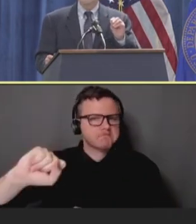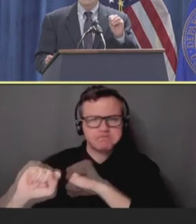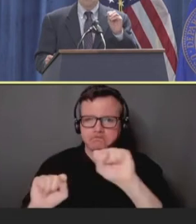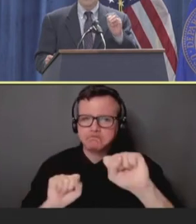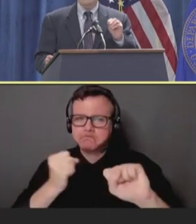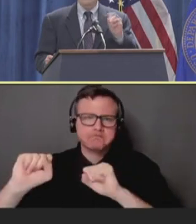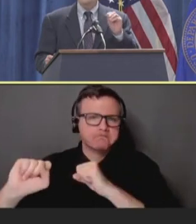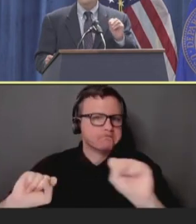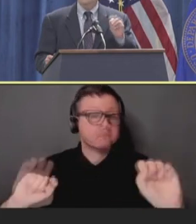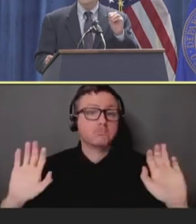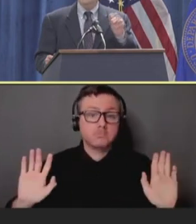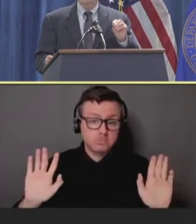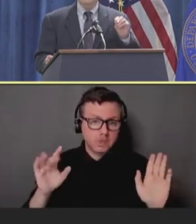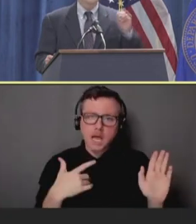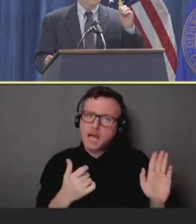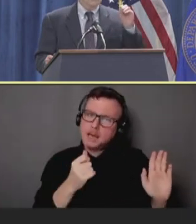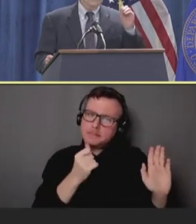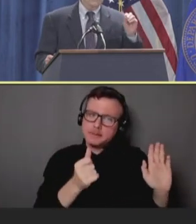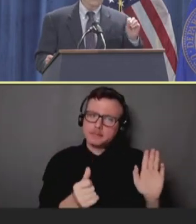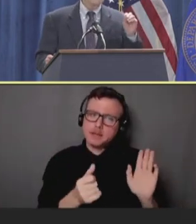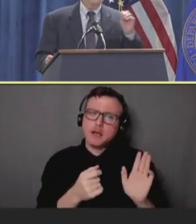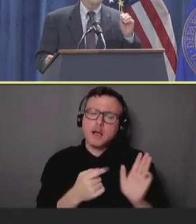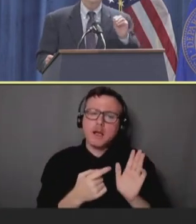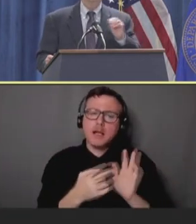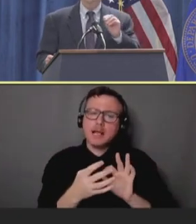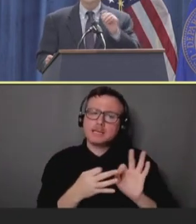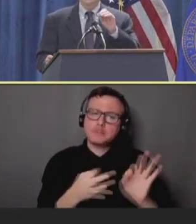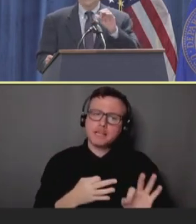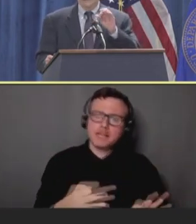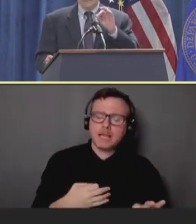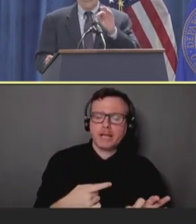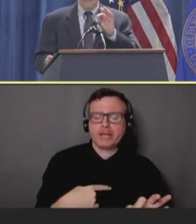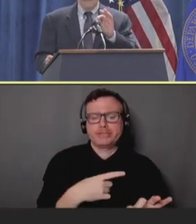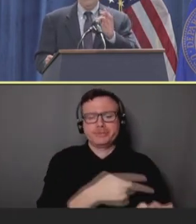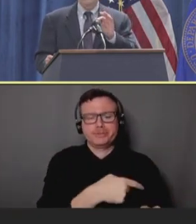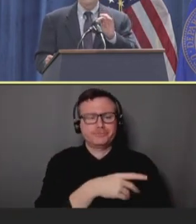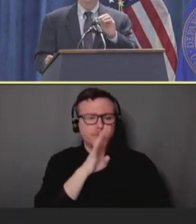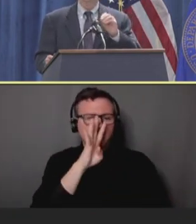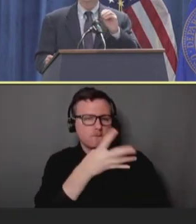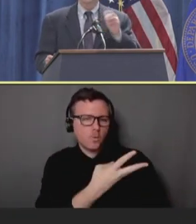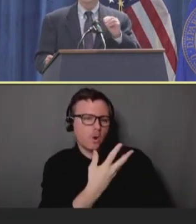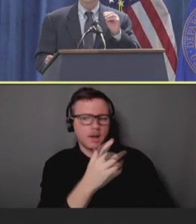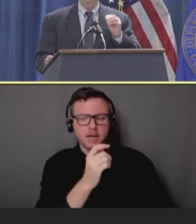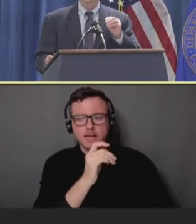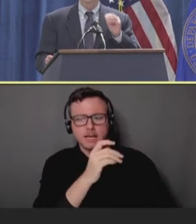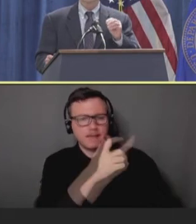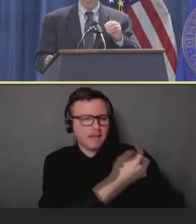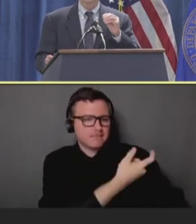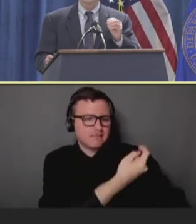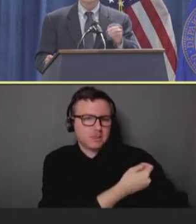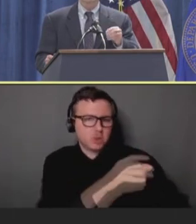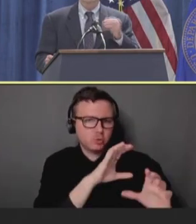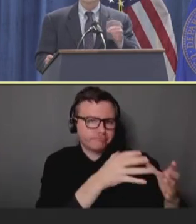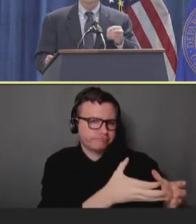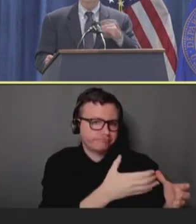And we're not talking about fringe anti vaccine groups, we are talking about the public as